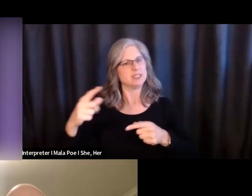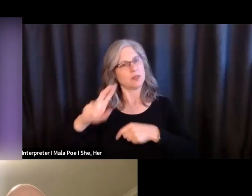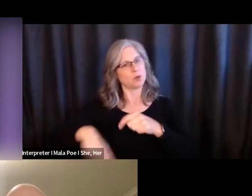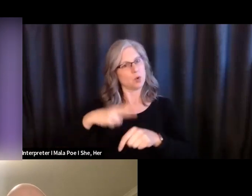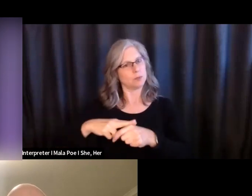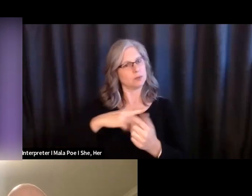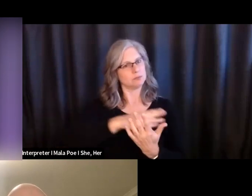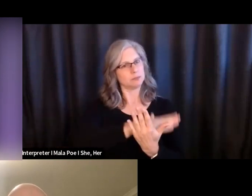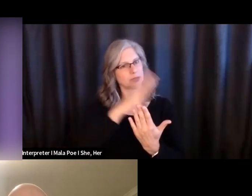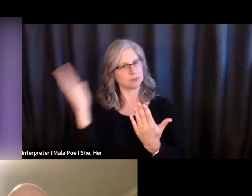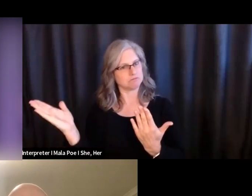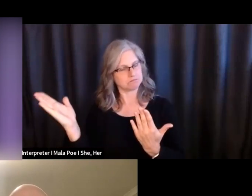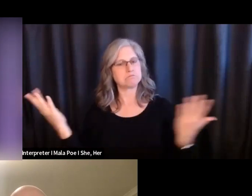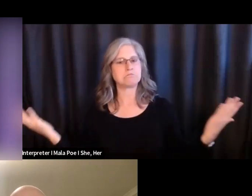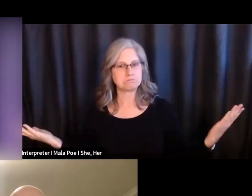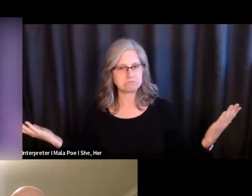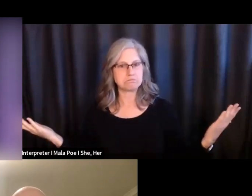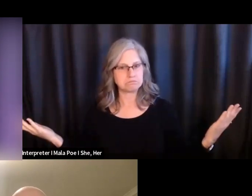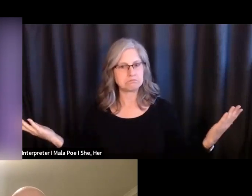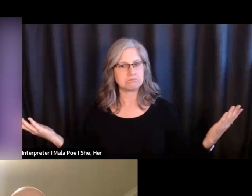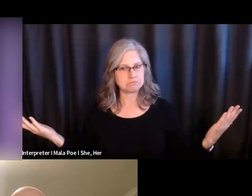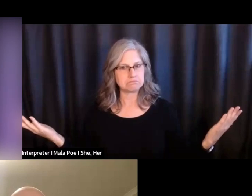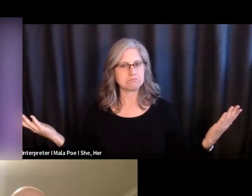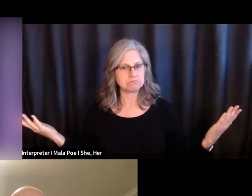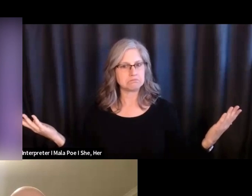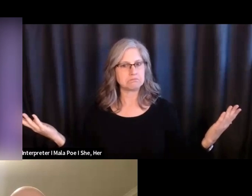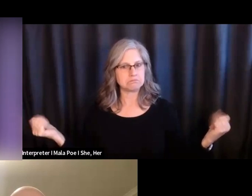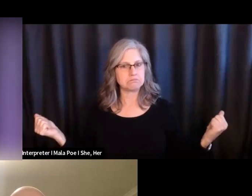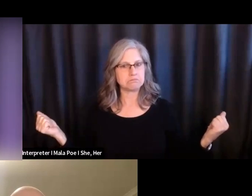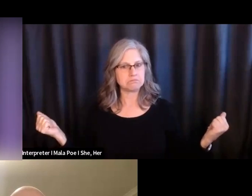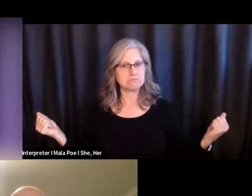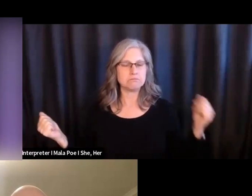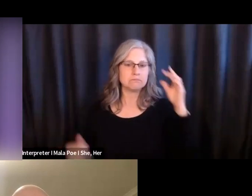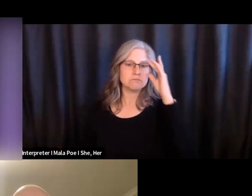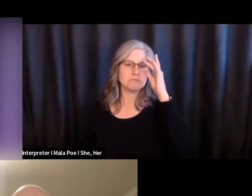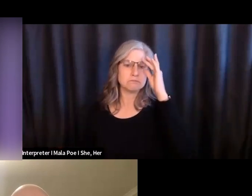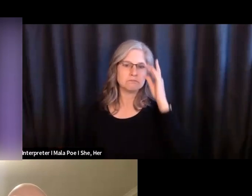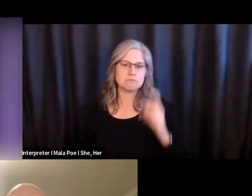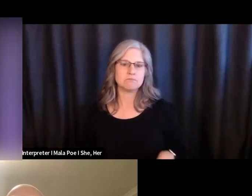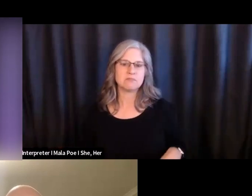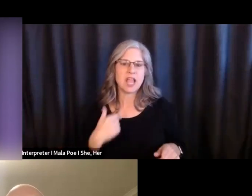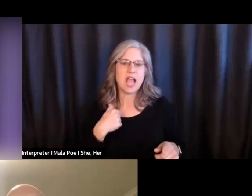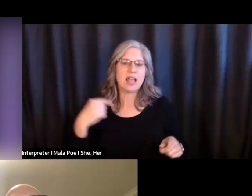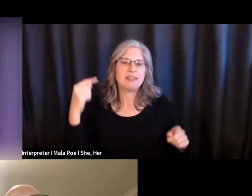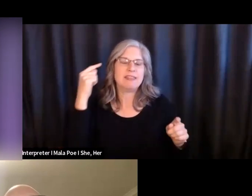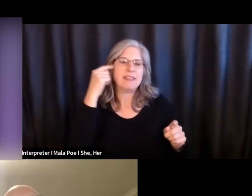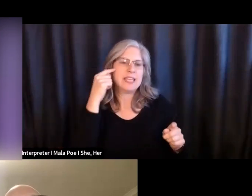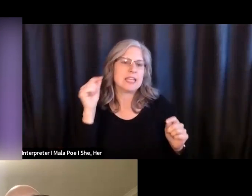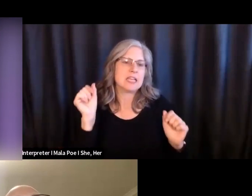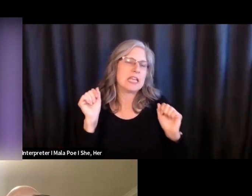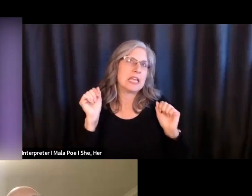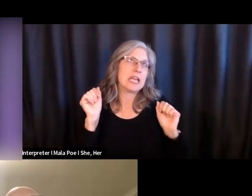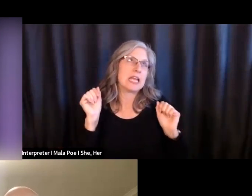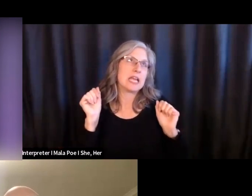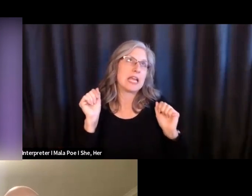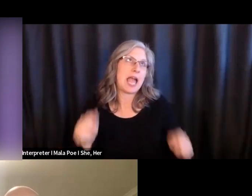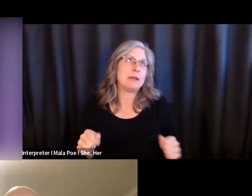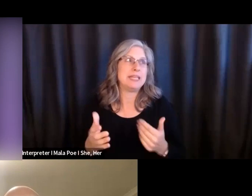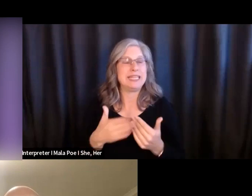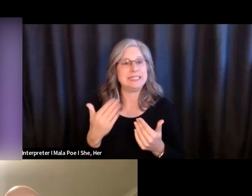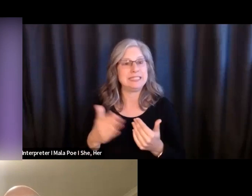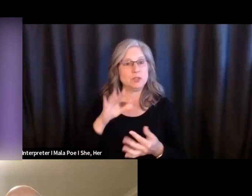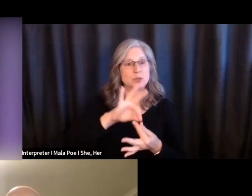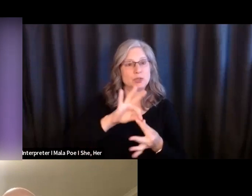And so, I think it can be easy to interpret something like saying, for instance,